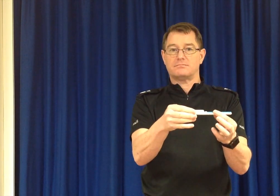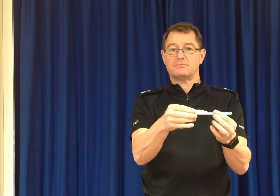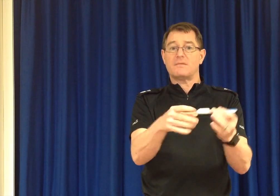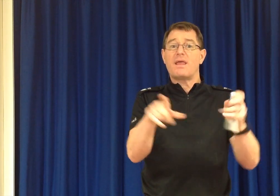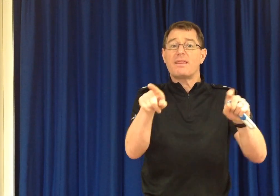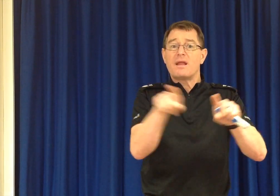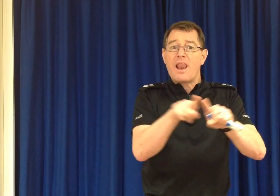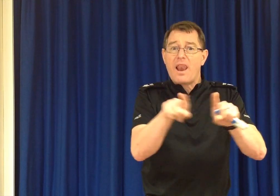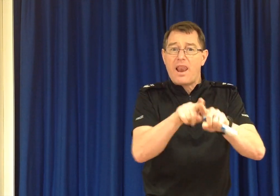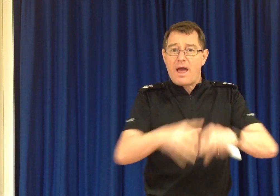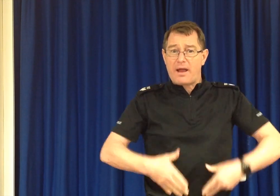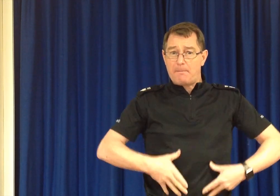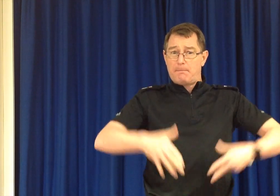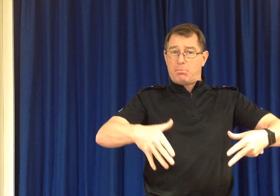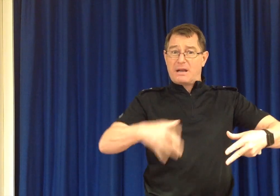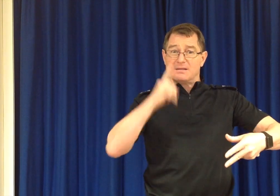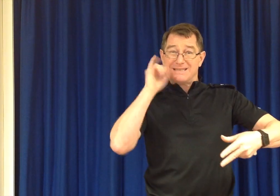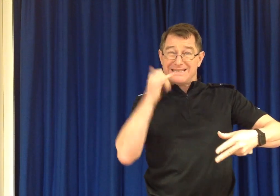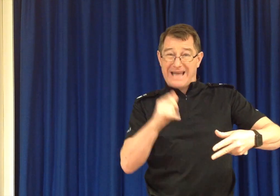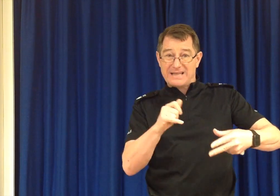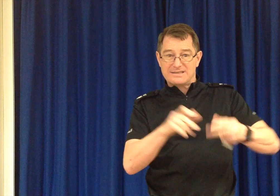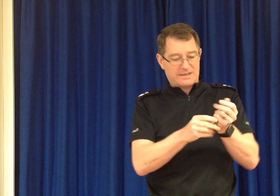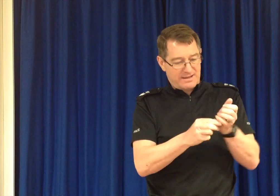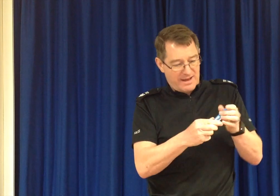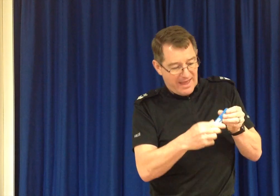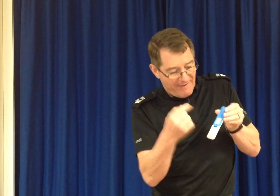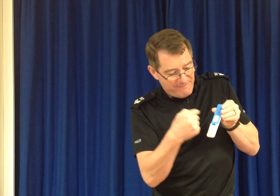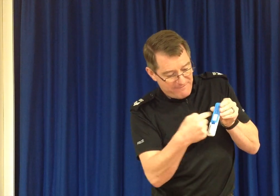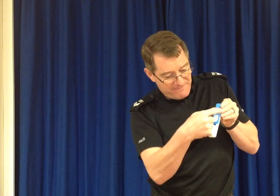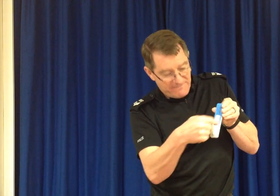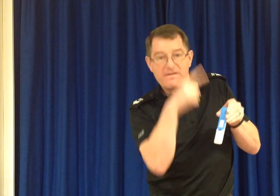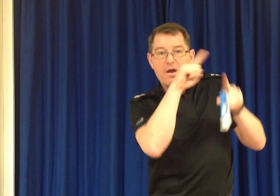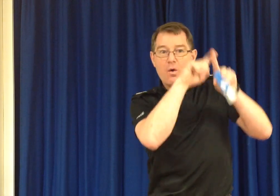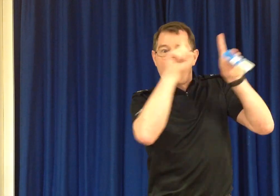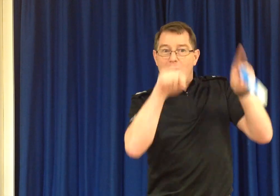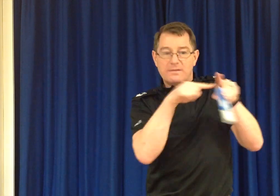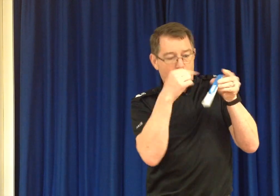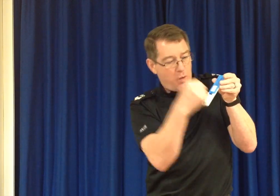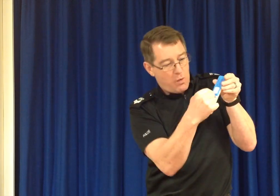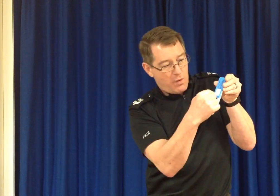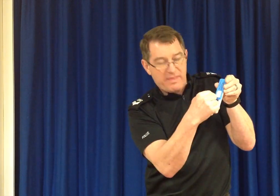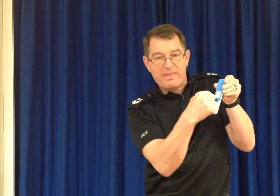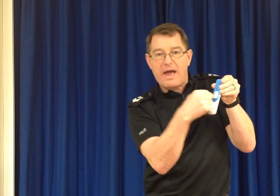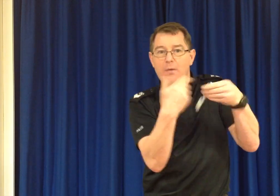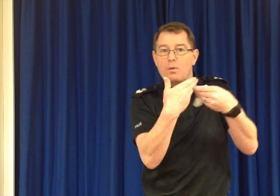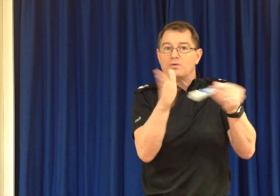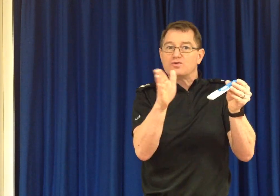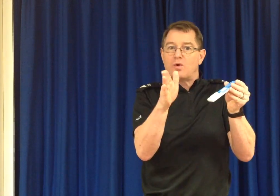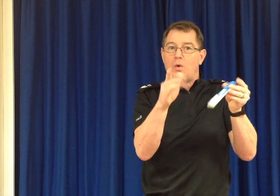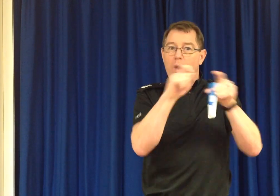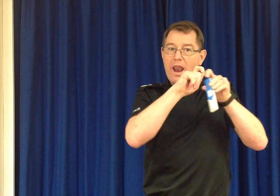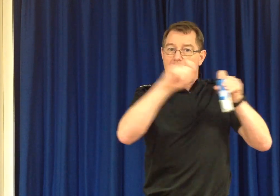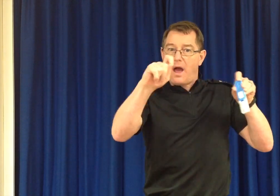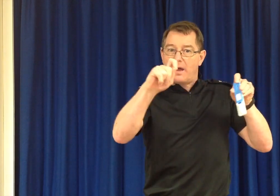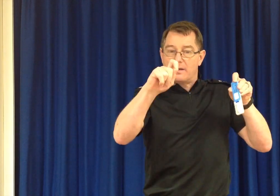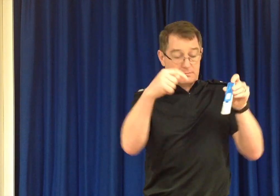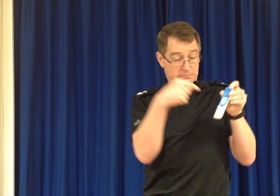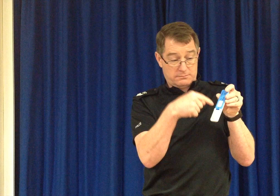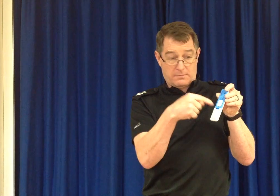It's like a pregnancy test. It has a window and will show a line